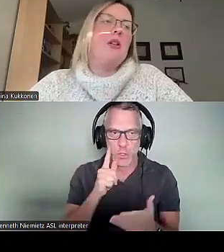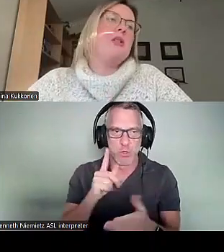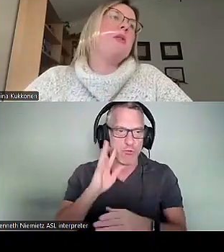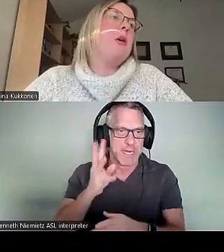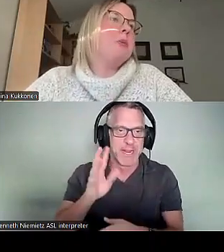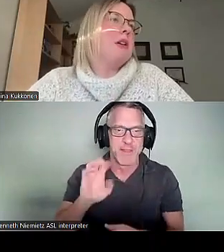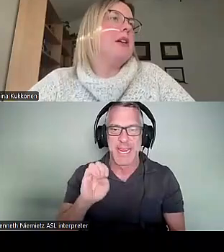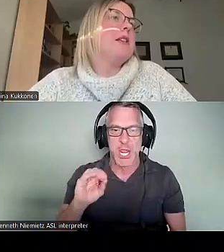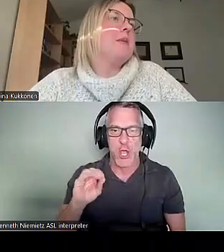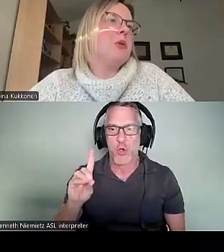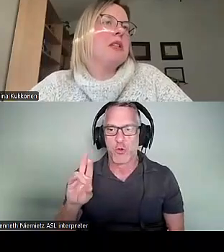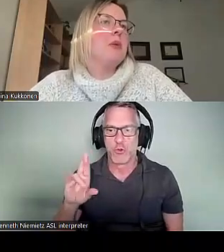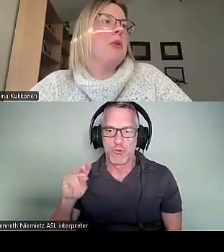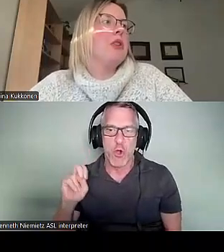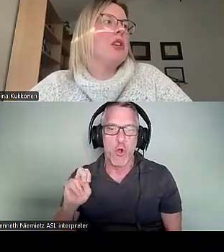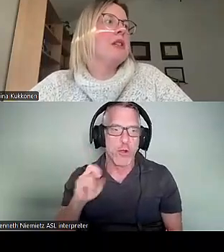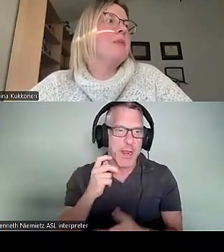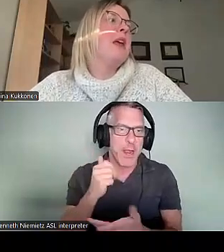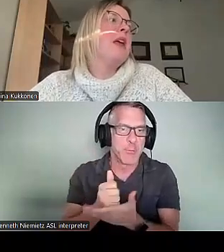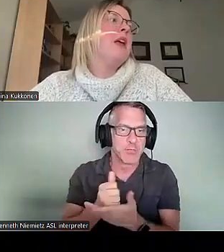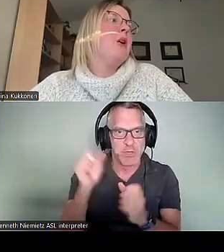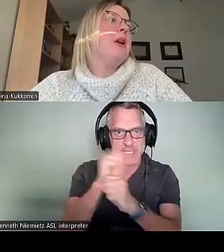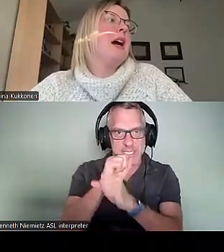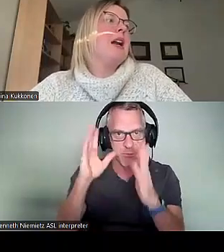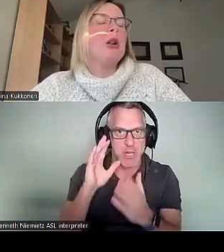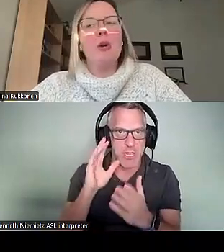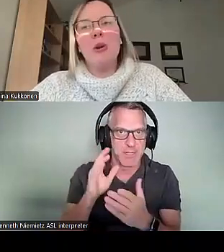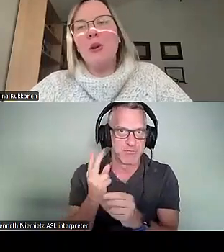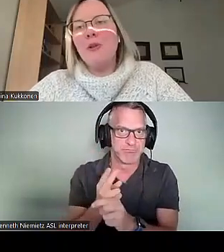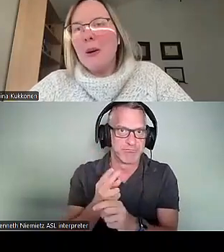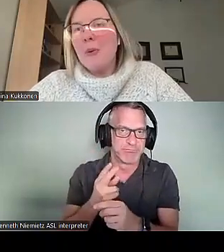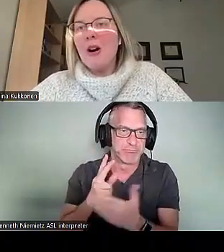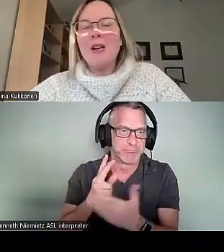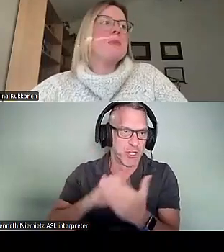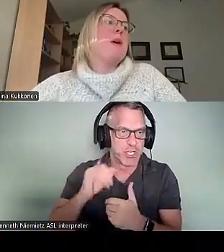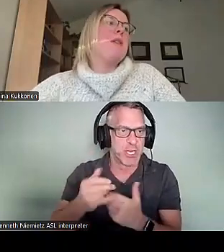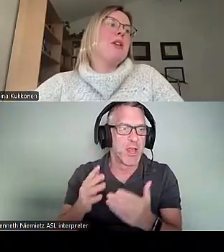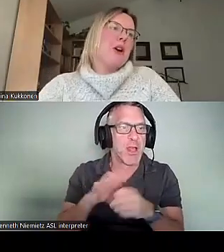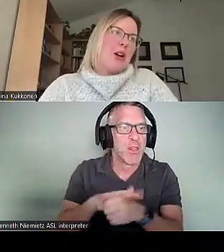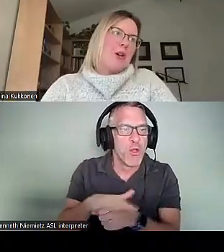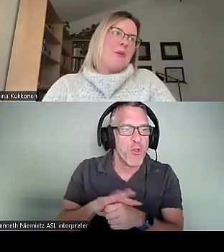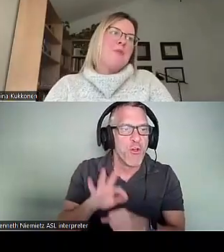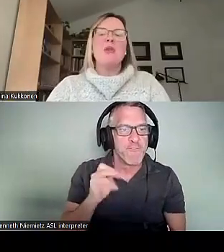and also helped in conceptualizing the project. We had our local fiber artist, Bethany Garner,